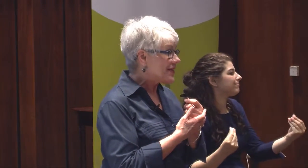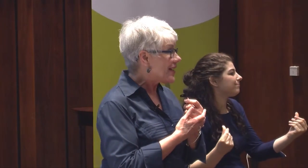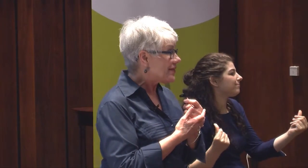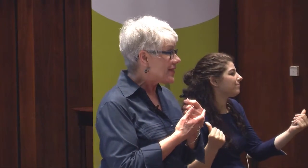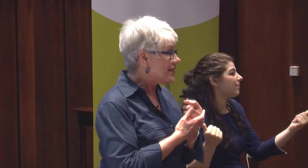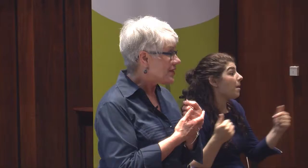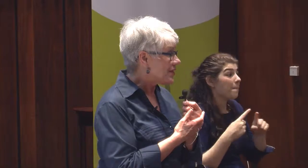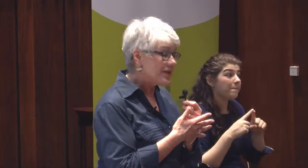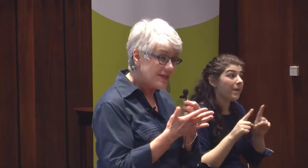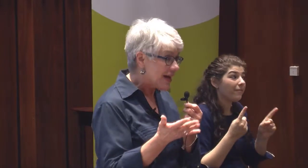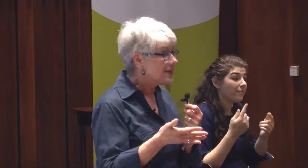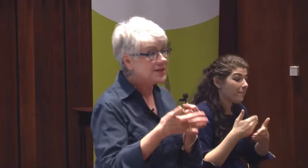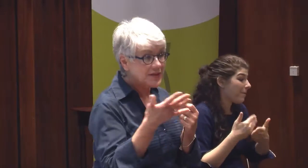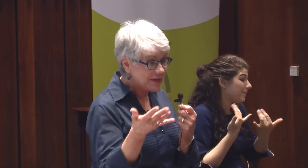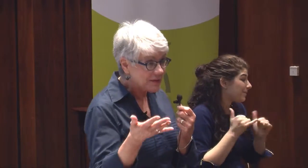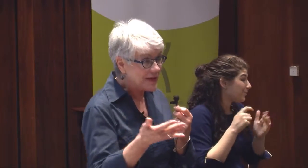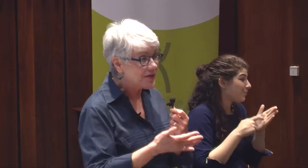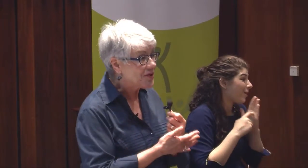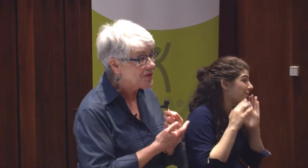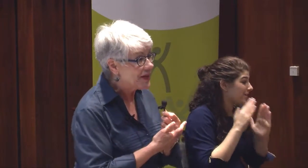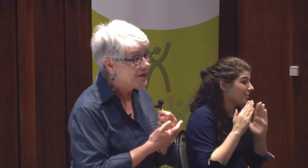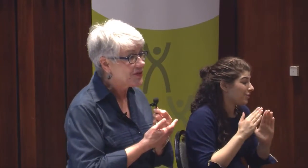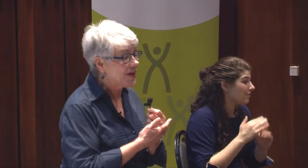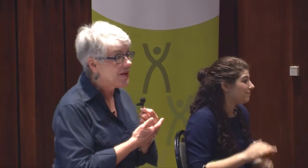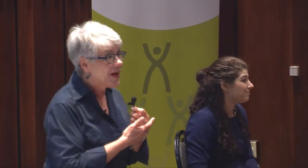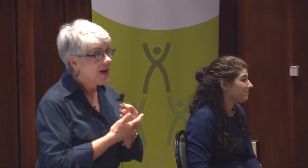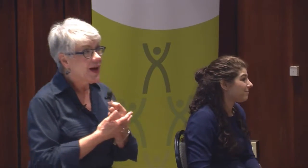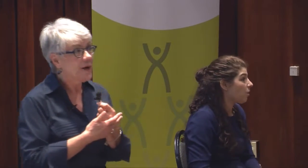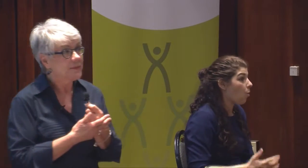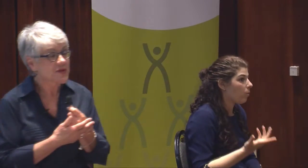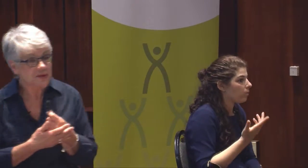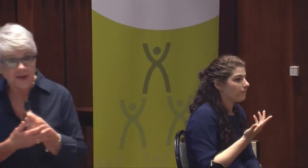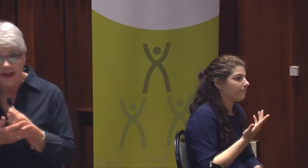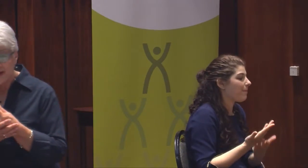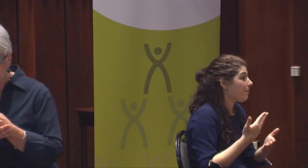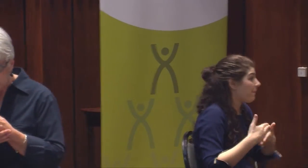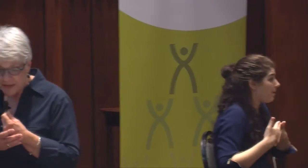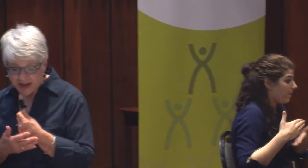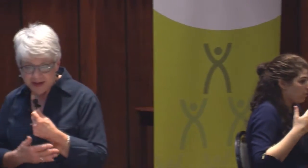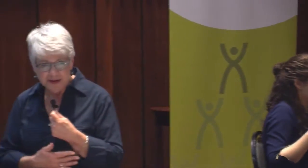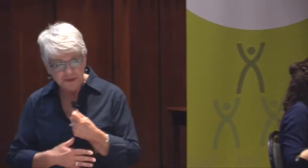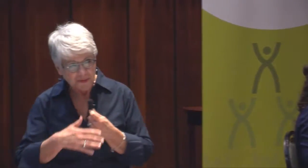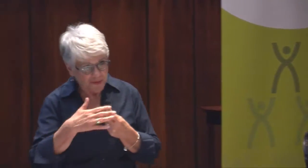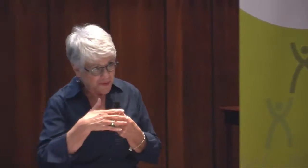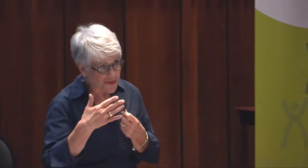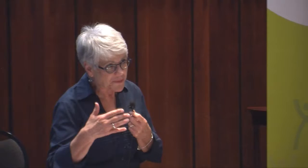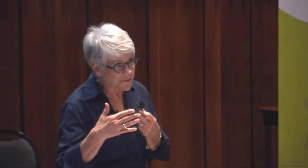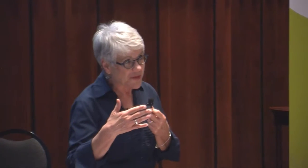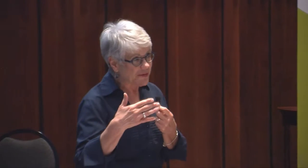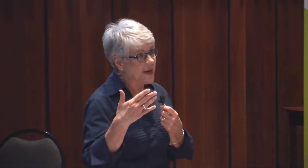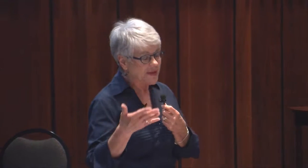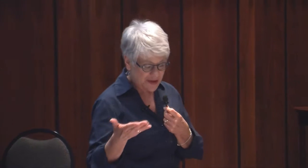a lot of attention or the toddler or the three-year-old, you know. So i just realized that, that the families are